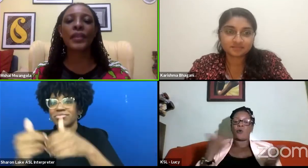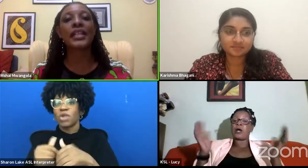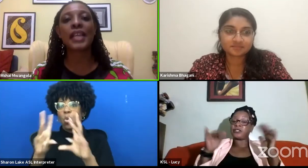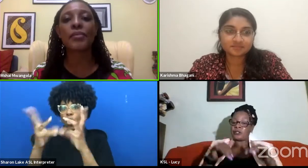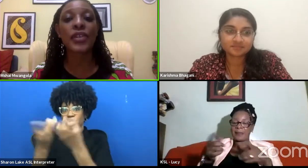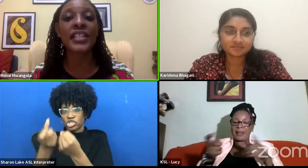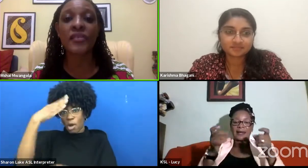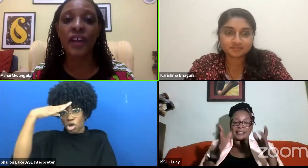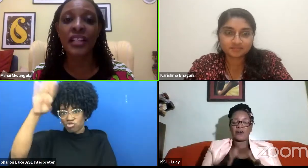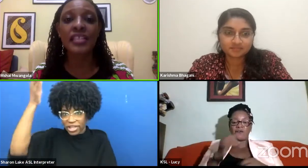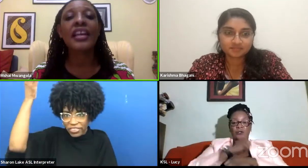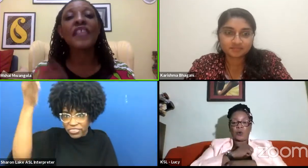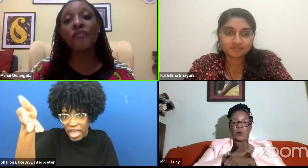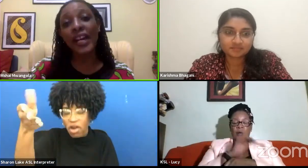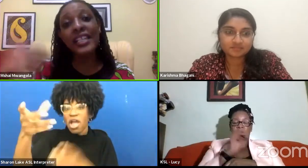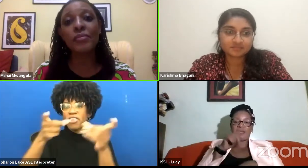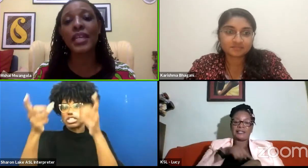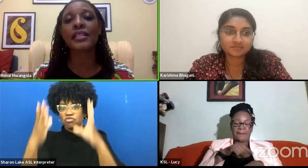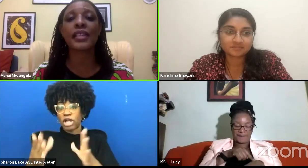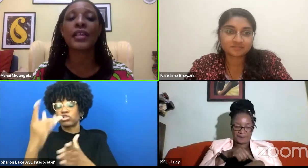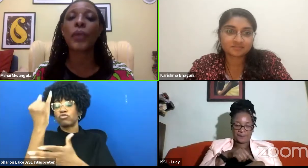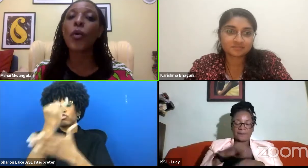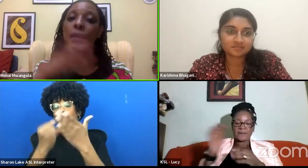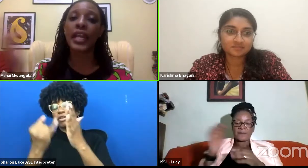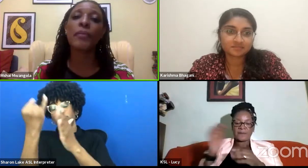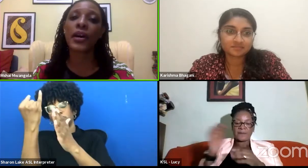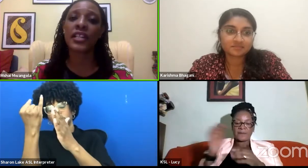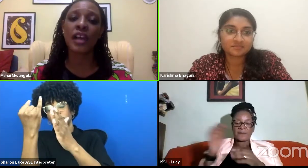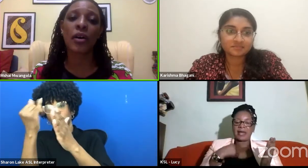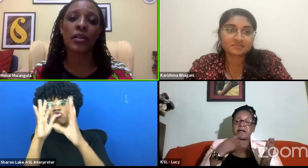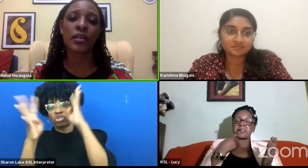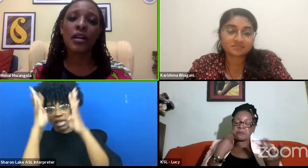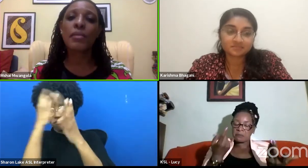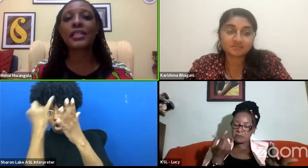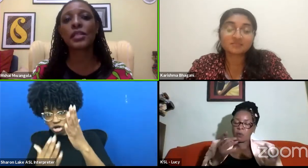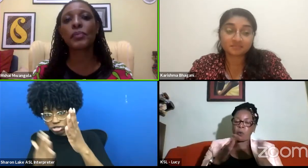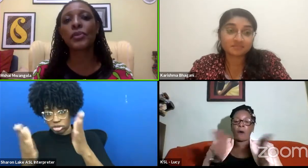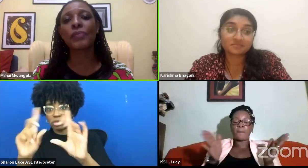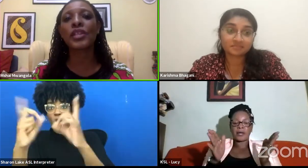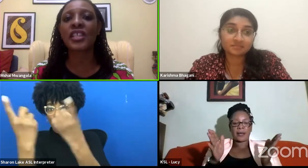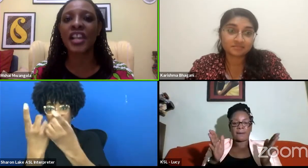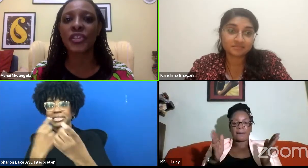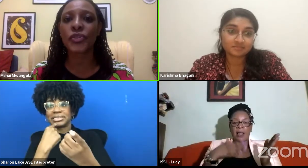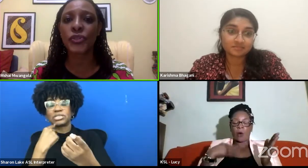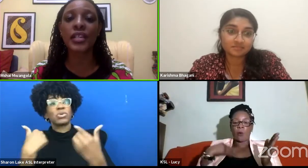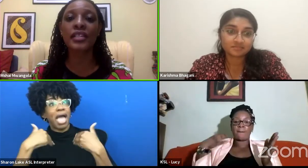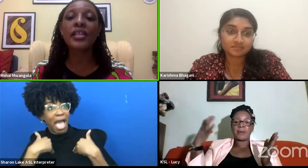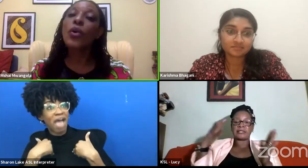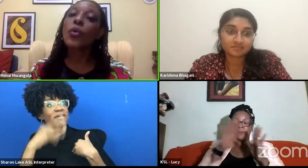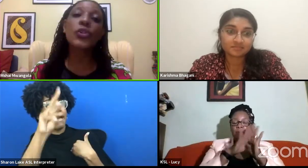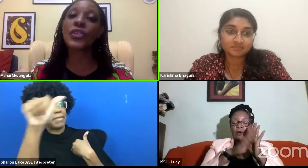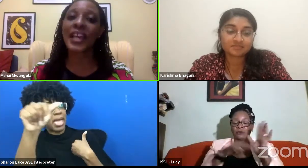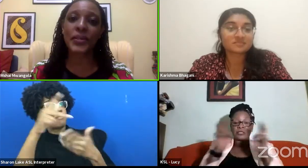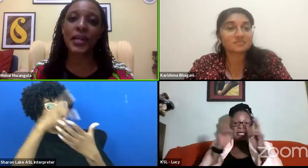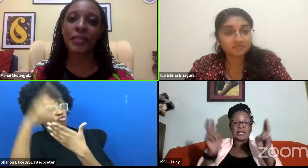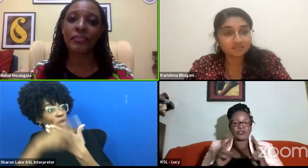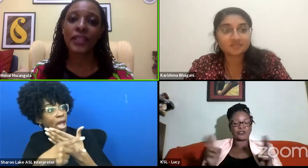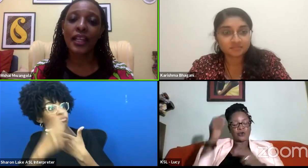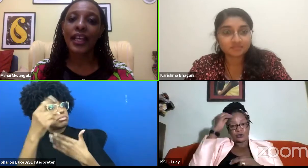at that time, Creative Arts invited me and said, "We're opening up our master's program to international students. Would you like to come?"